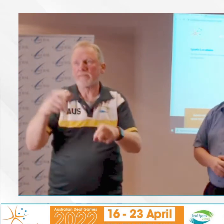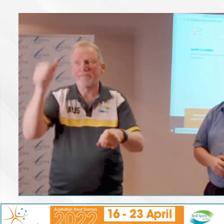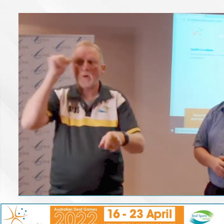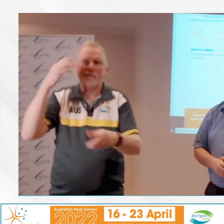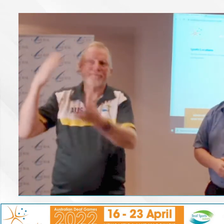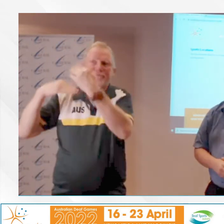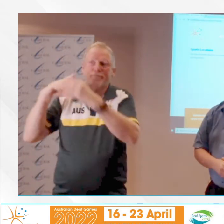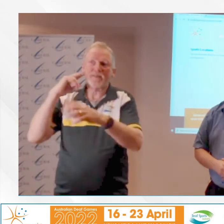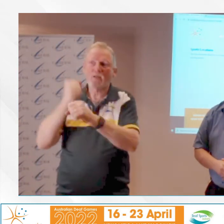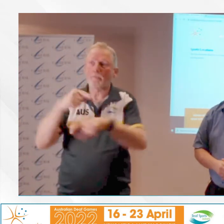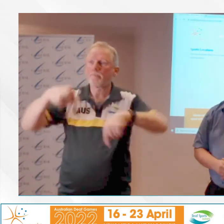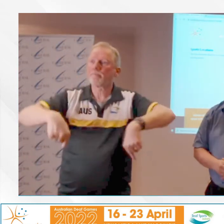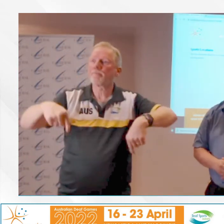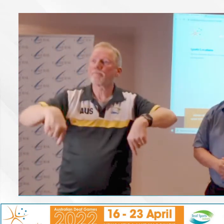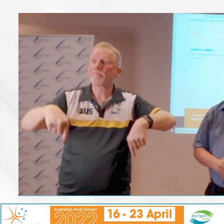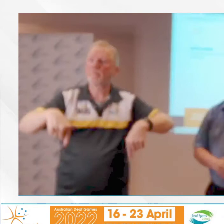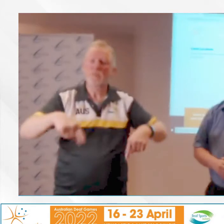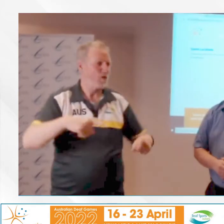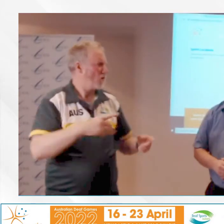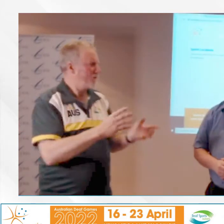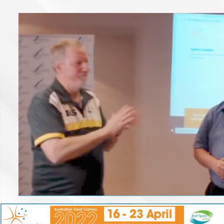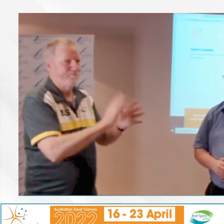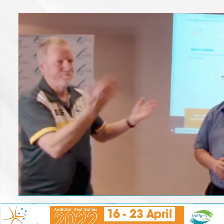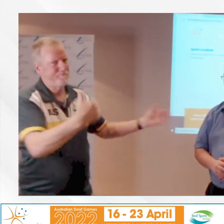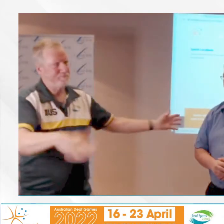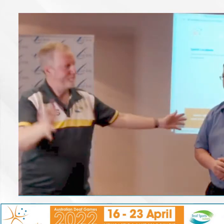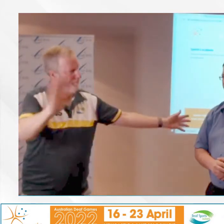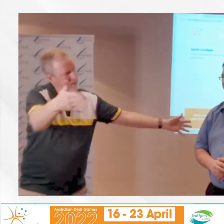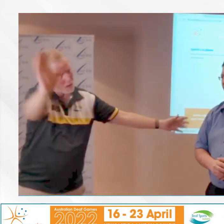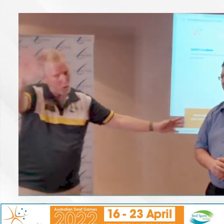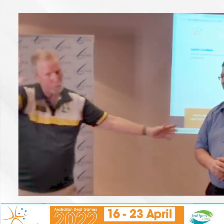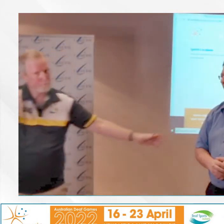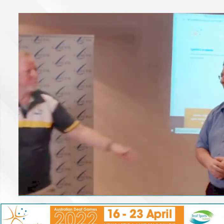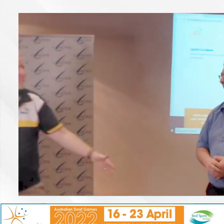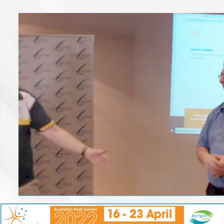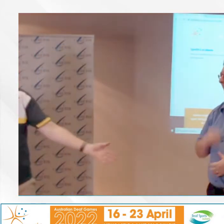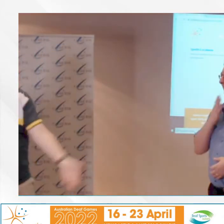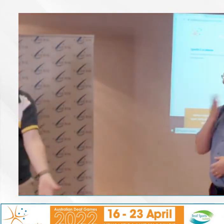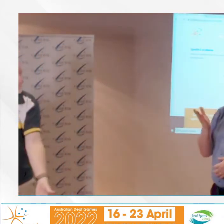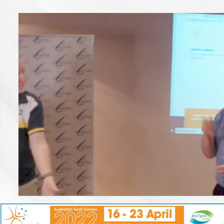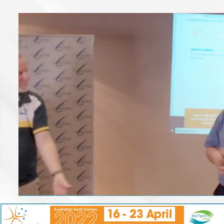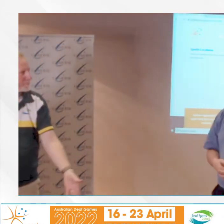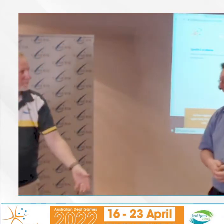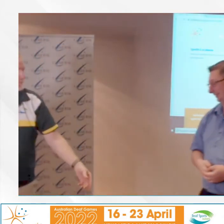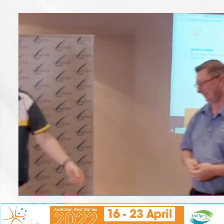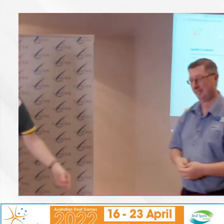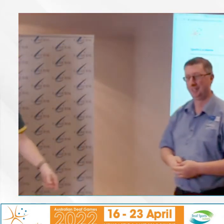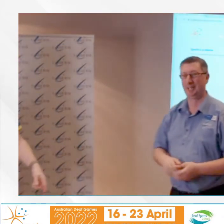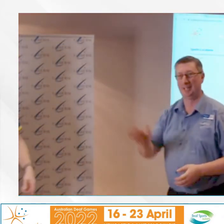um and so we really want to thank you so much for that did you want to say hello